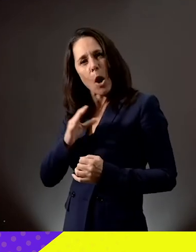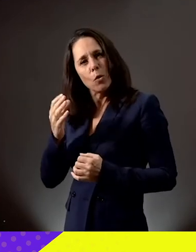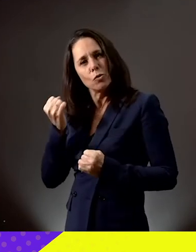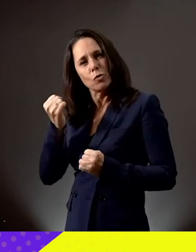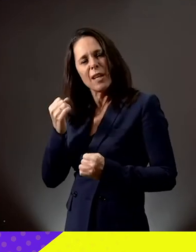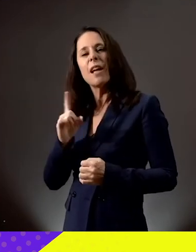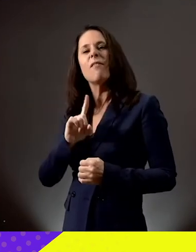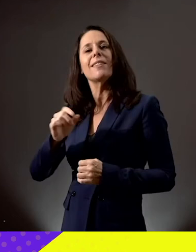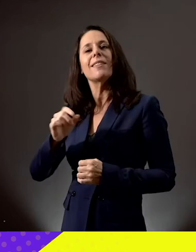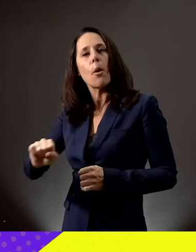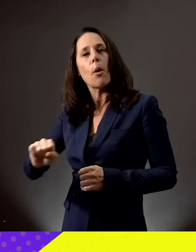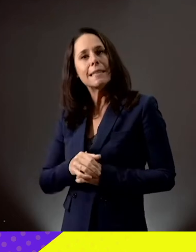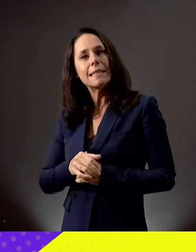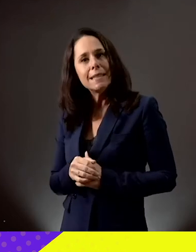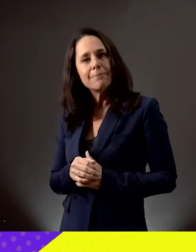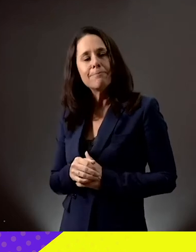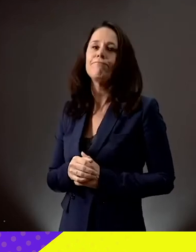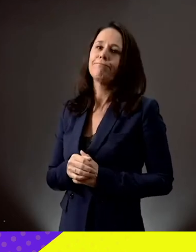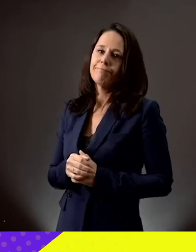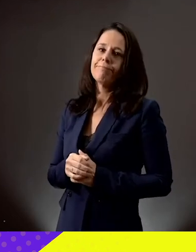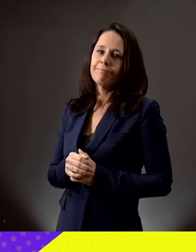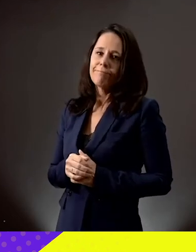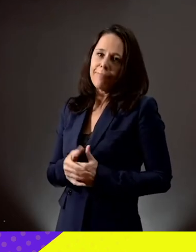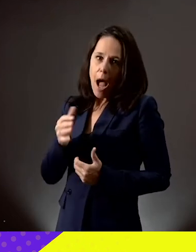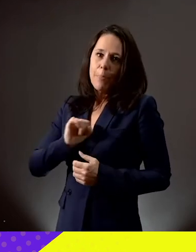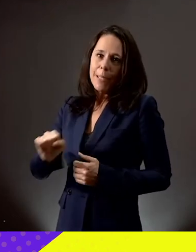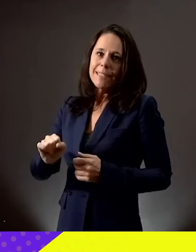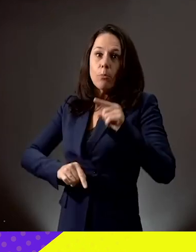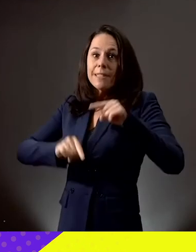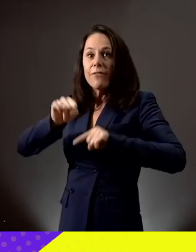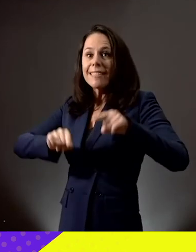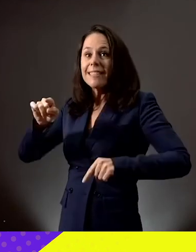In terms of diversity and inclusion we want everyone to have the opportunity...